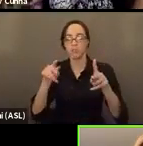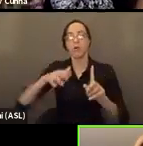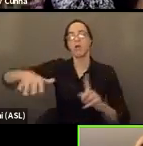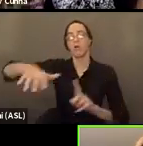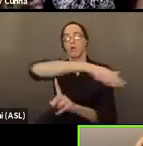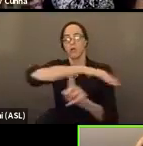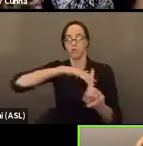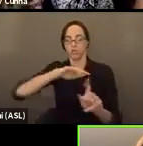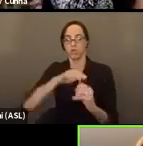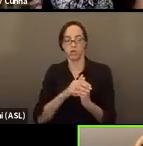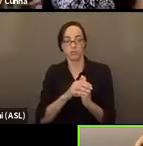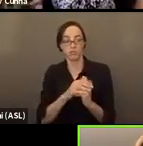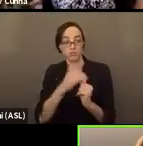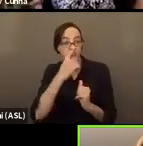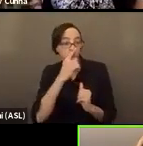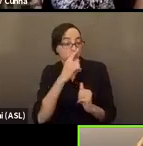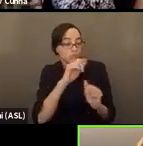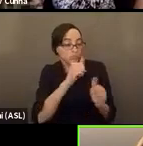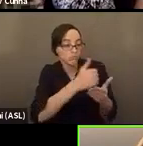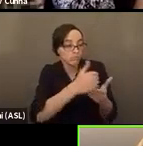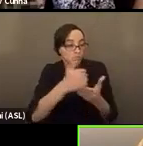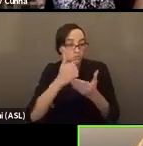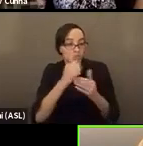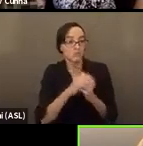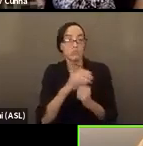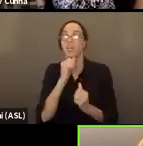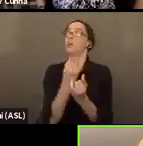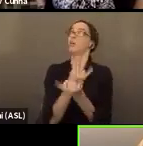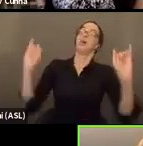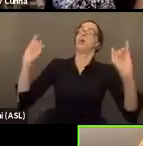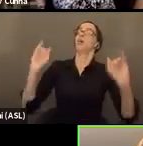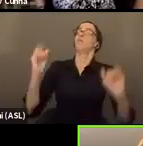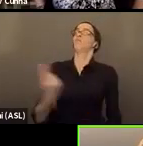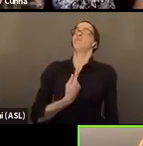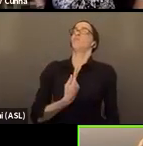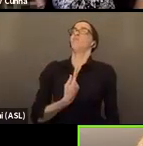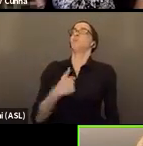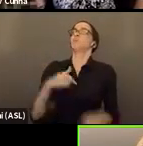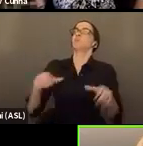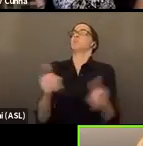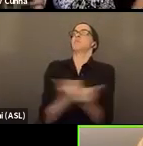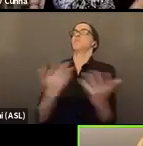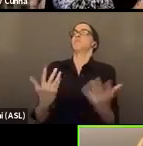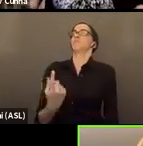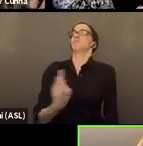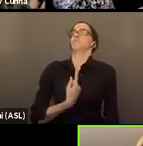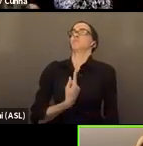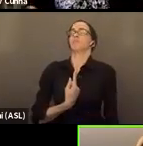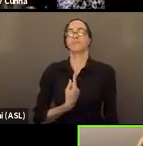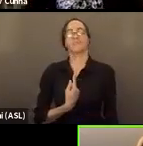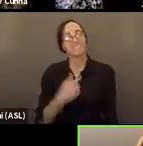hyper individualistic uh country which we are and it's not help it doesn't help us in disaster one